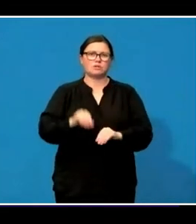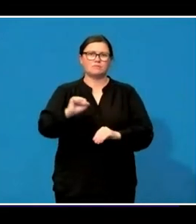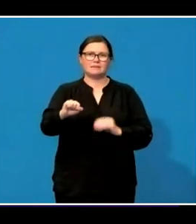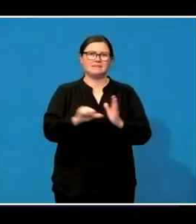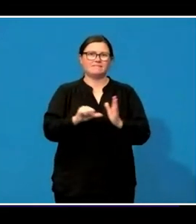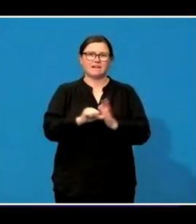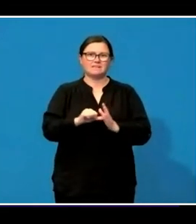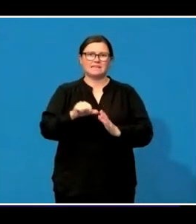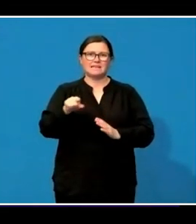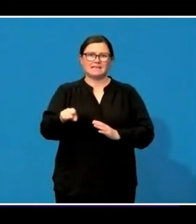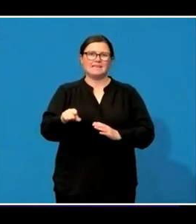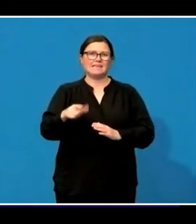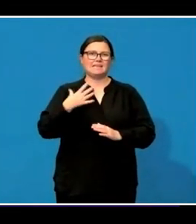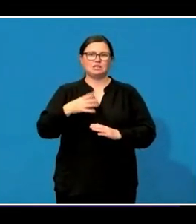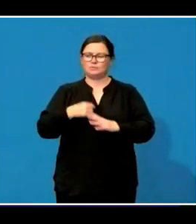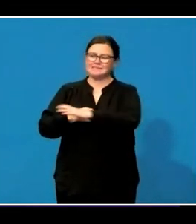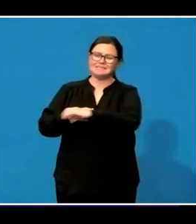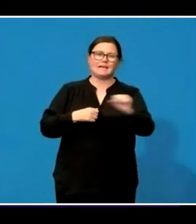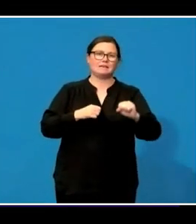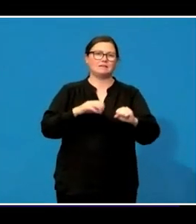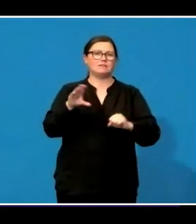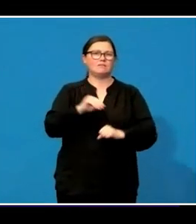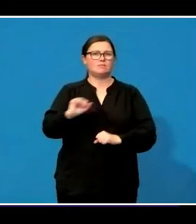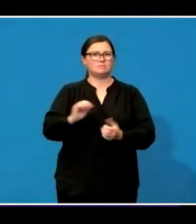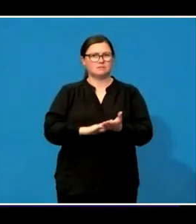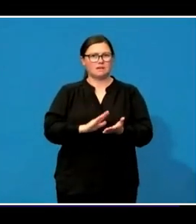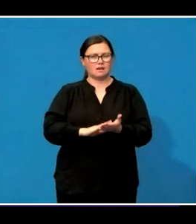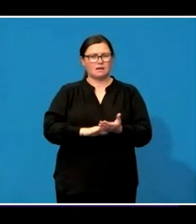taken from his mum." MR GRIFFIN: And what happened to Joziah when that occurred?